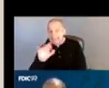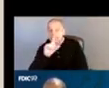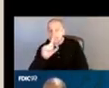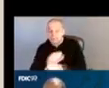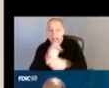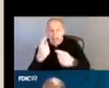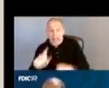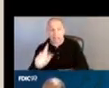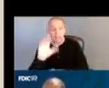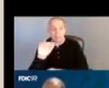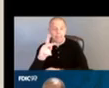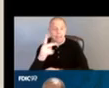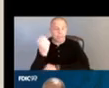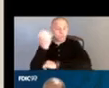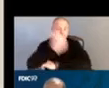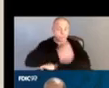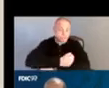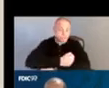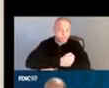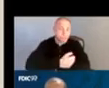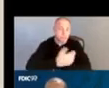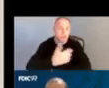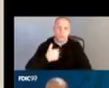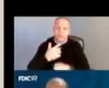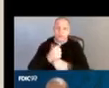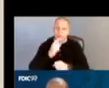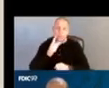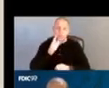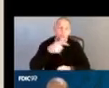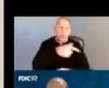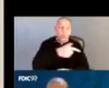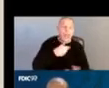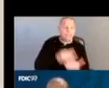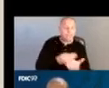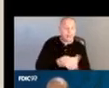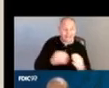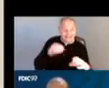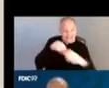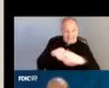of business, we make sure depositors get their insured deposits back.